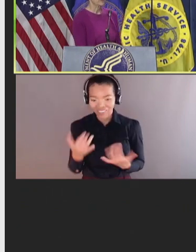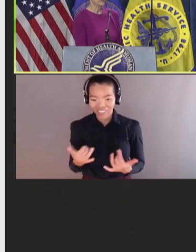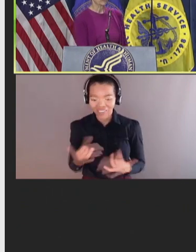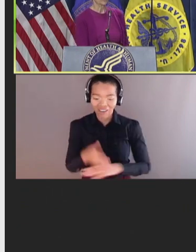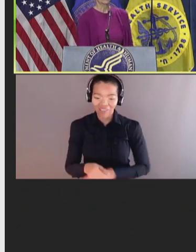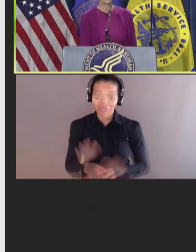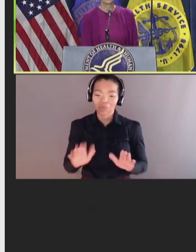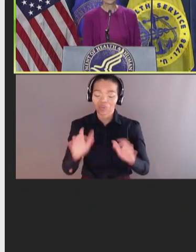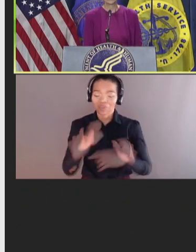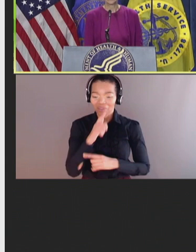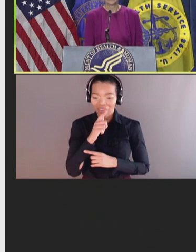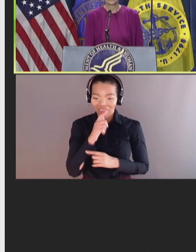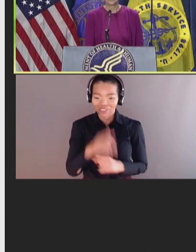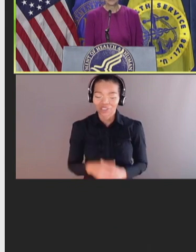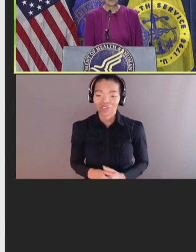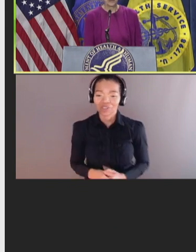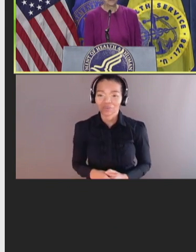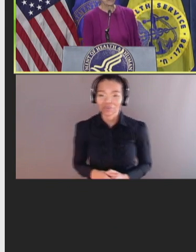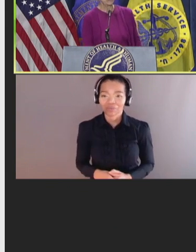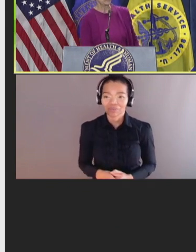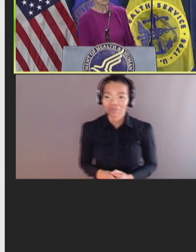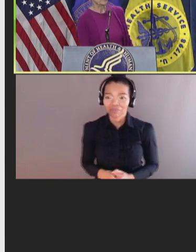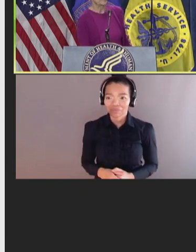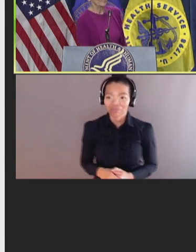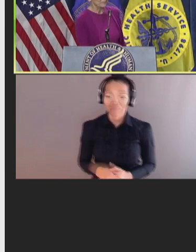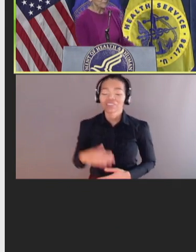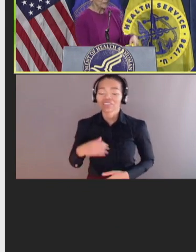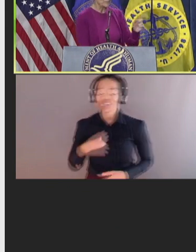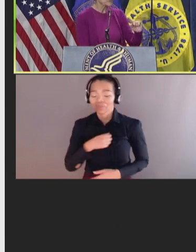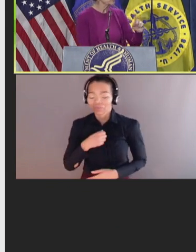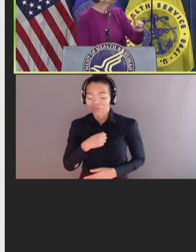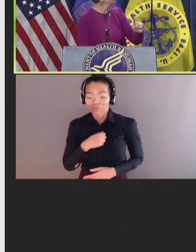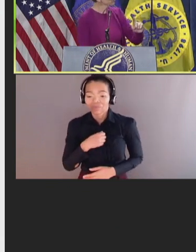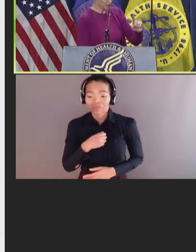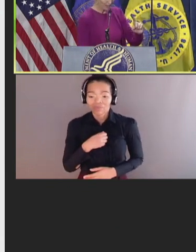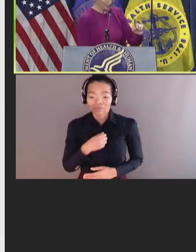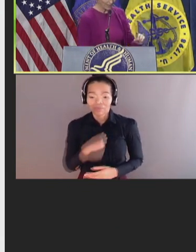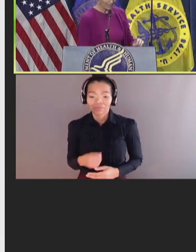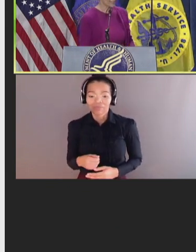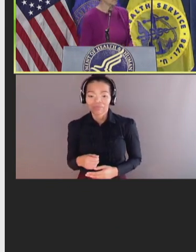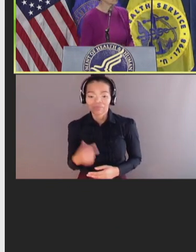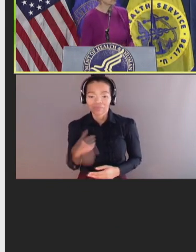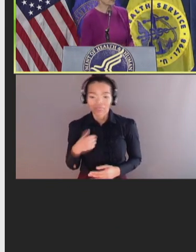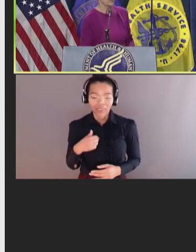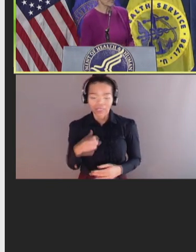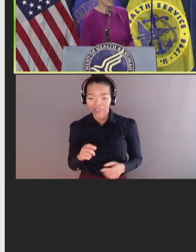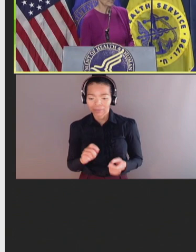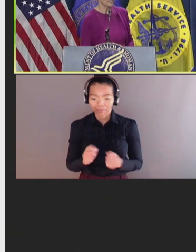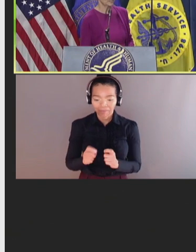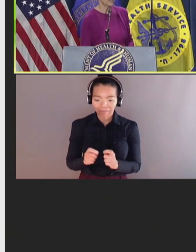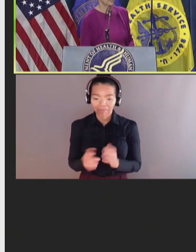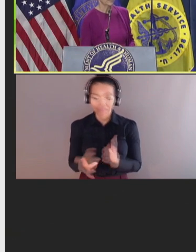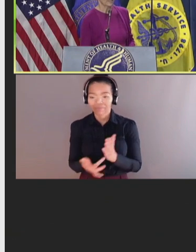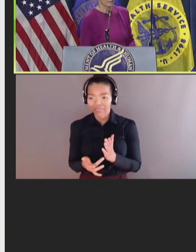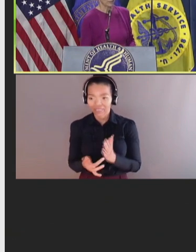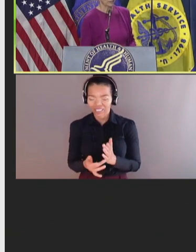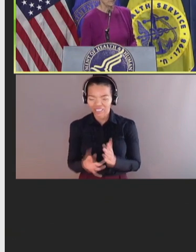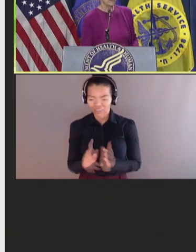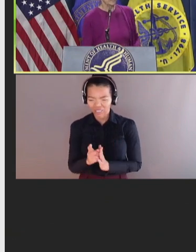talk -- I apologize. I'm just navigating technology for a second here. Yes. Okay.